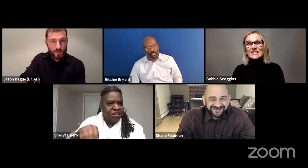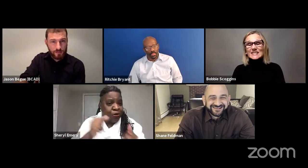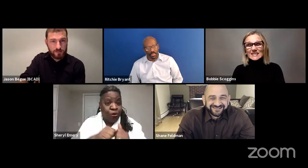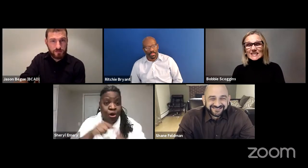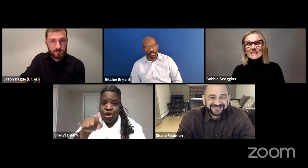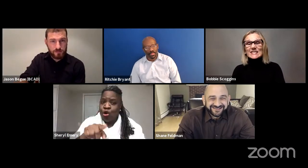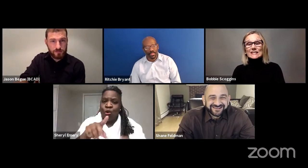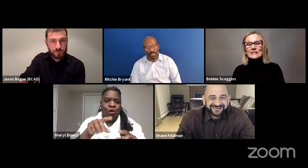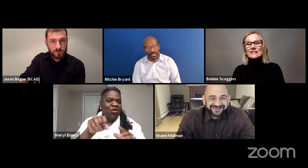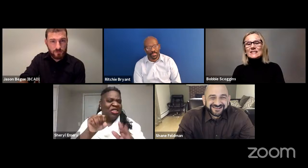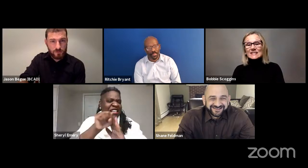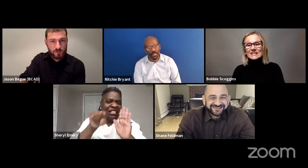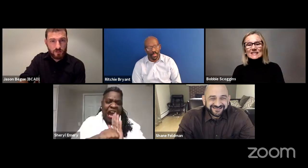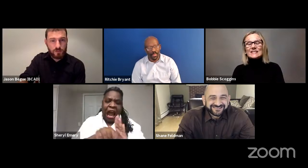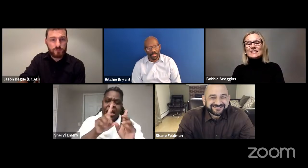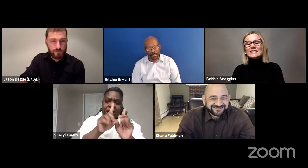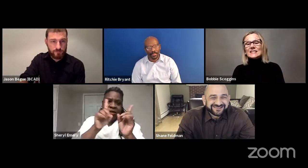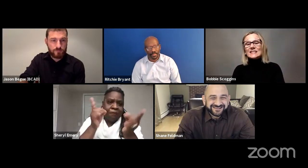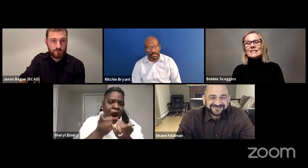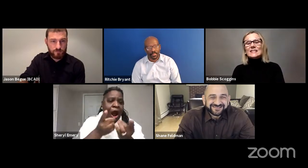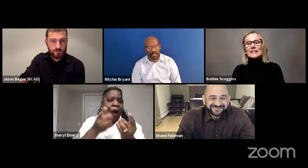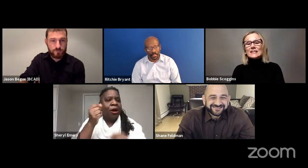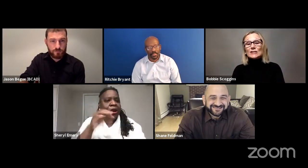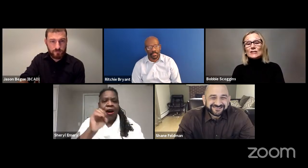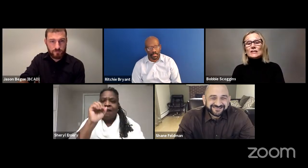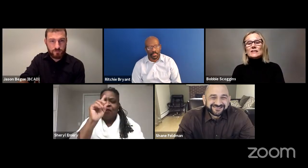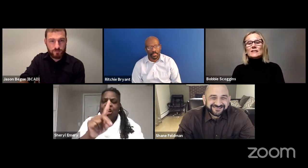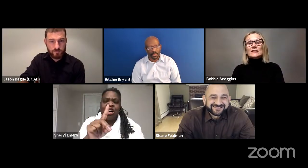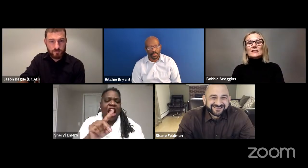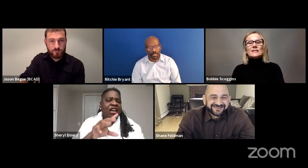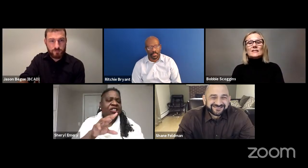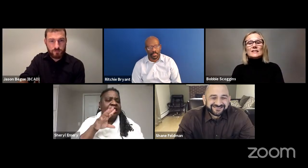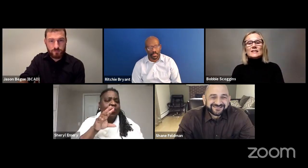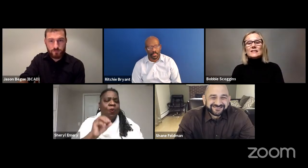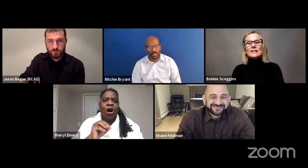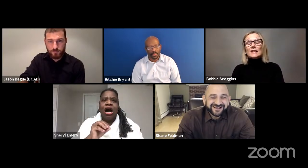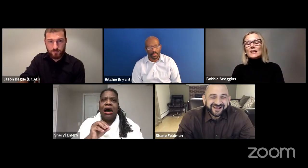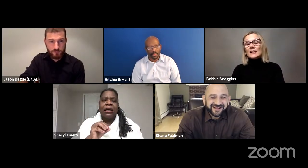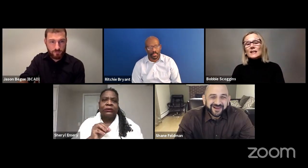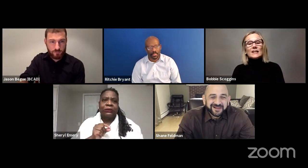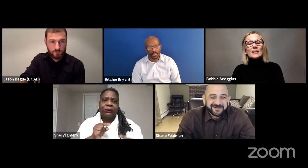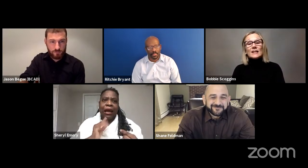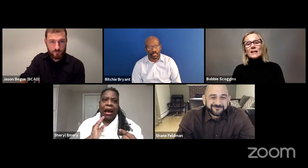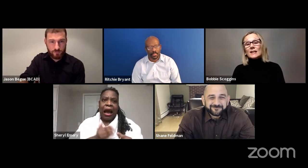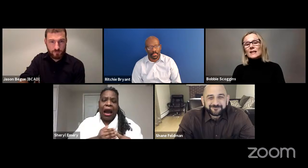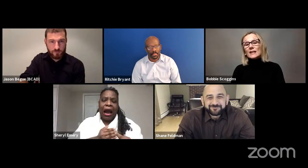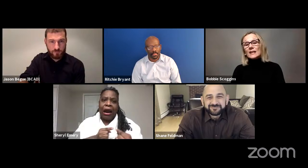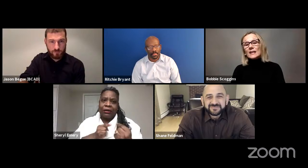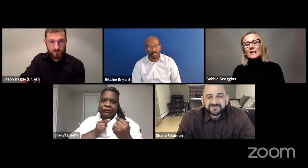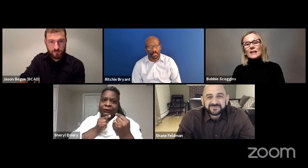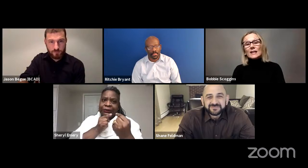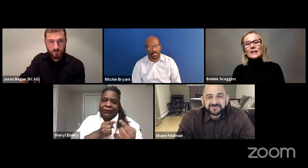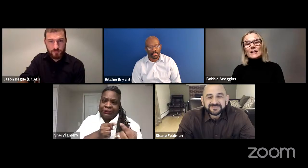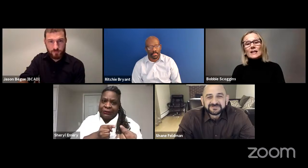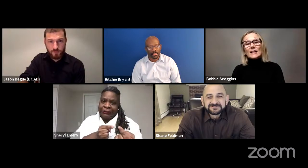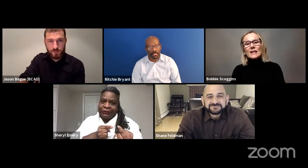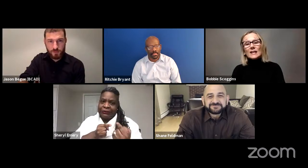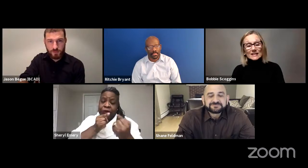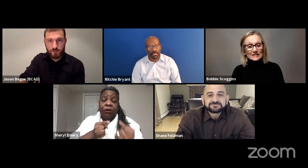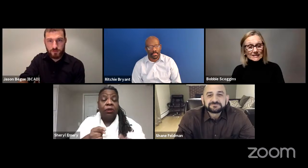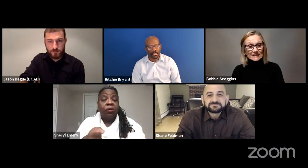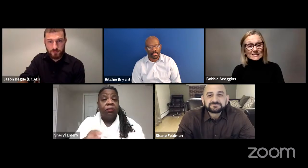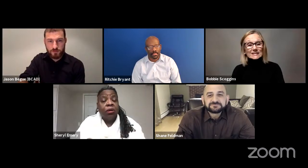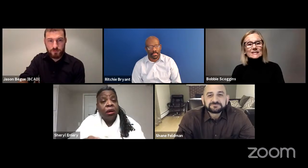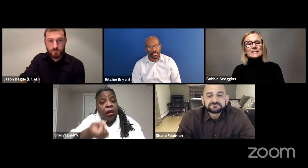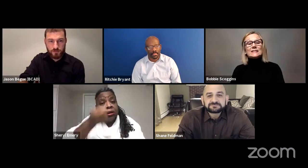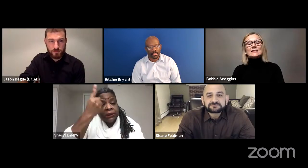. I agree 100 percent. The Department of Education, I know in my experience were